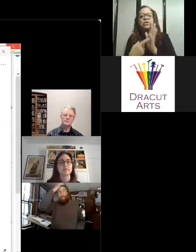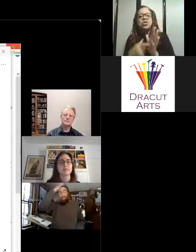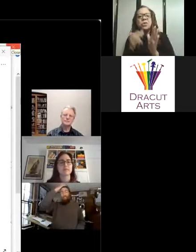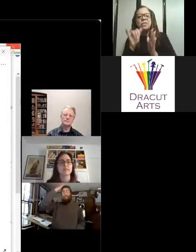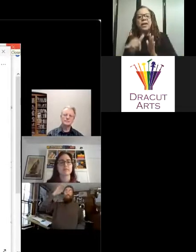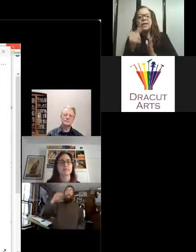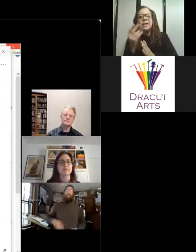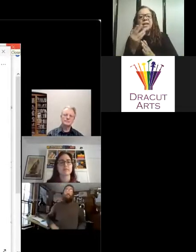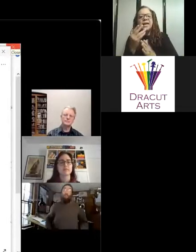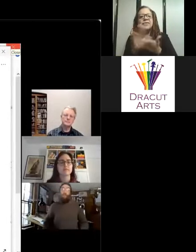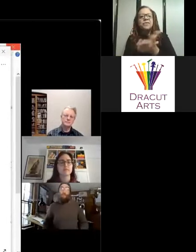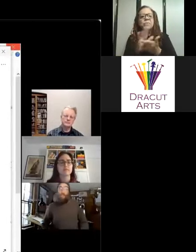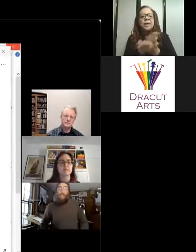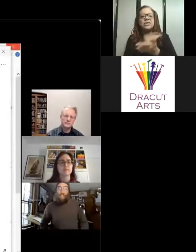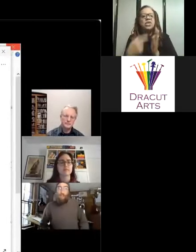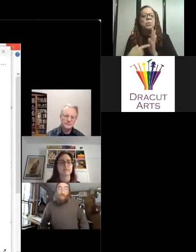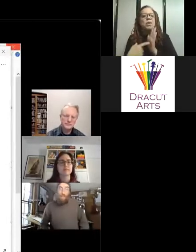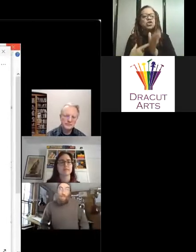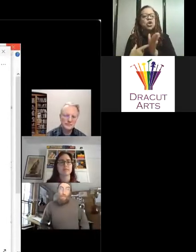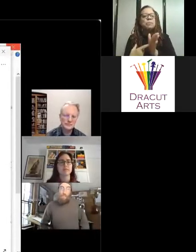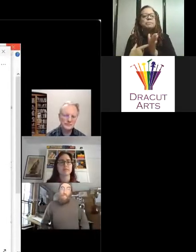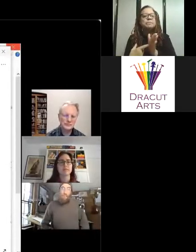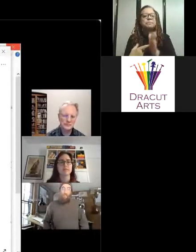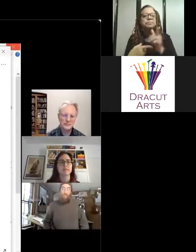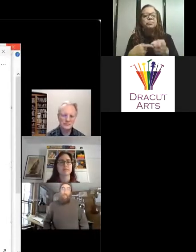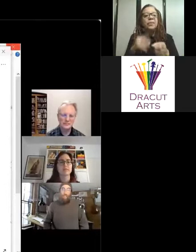chose here, to show of course in Freeman Colby's regiment out in the field,